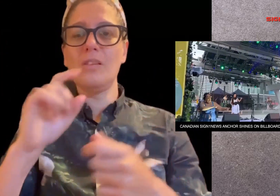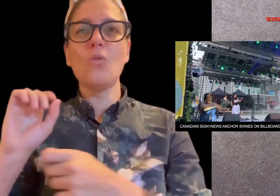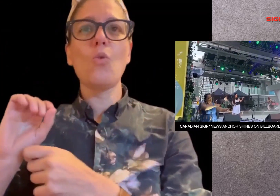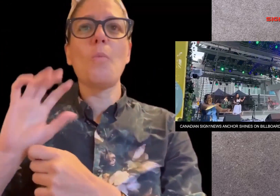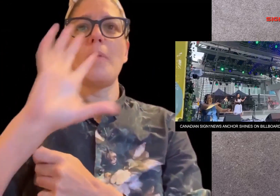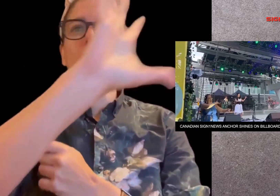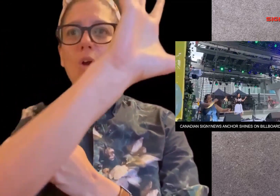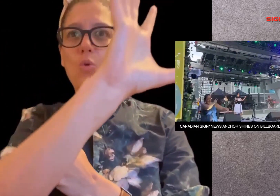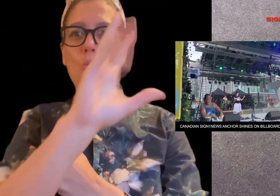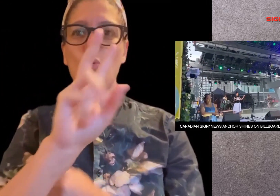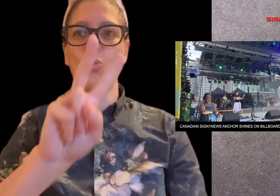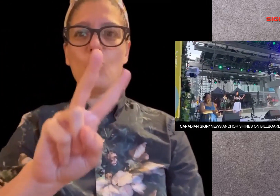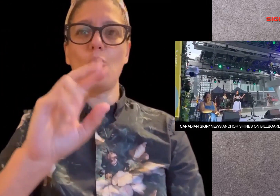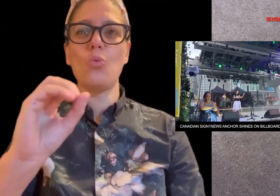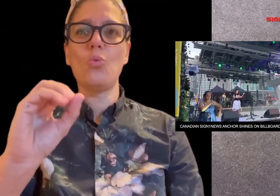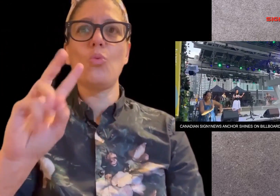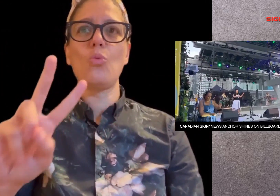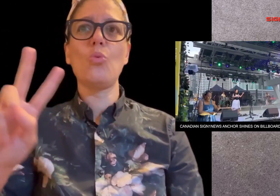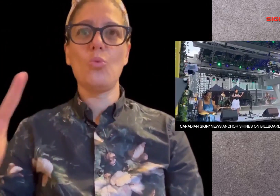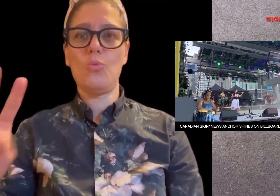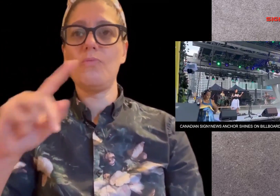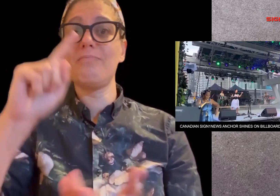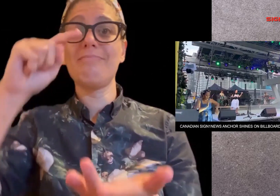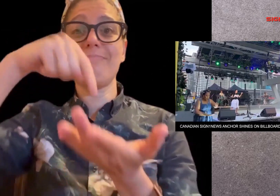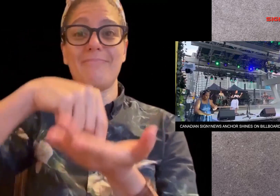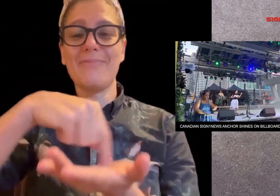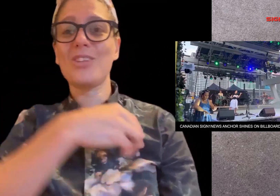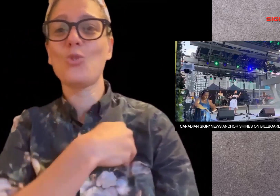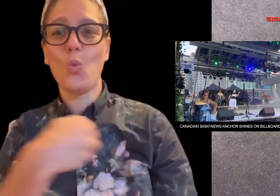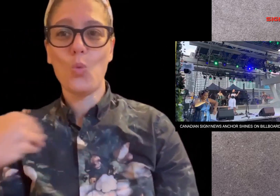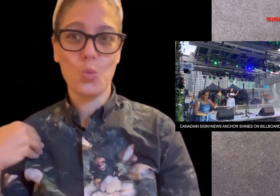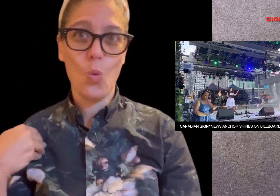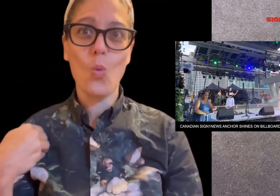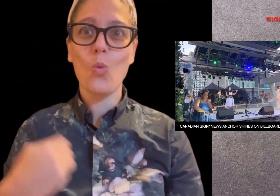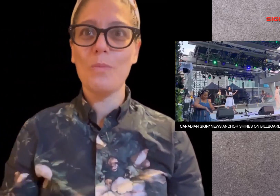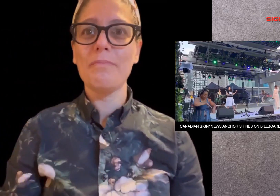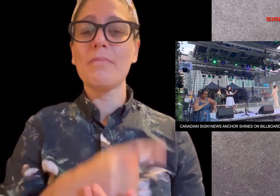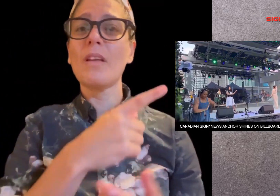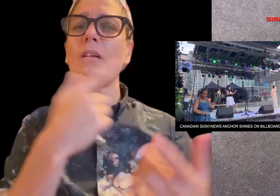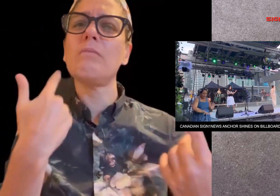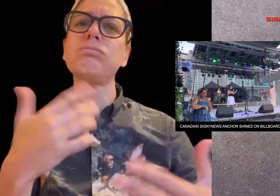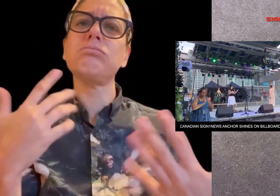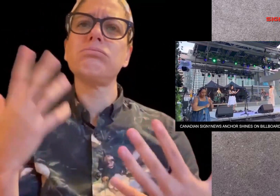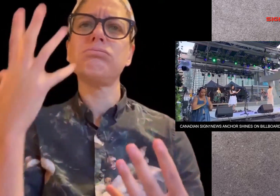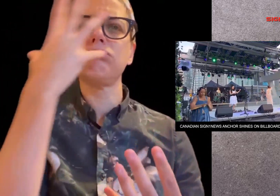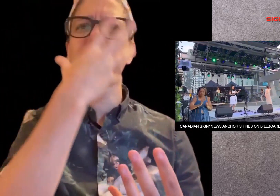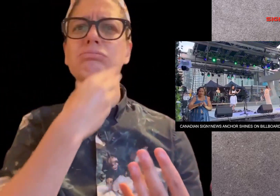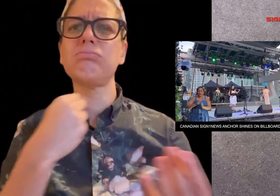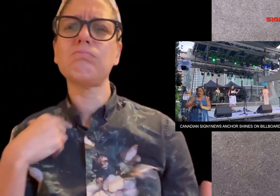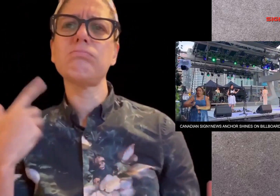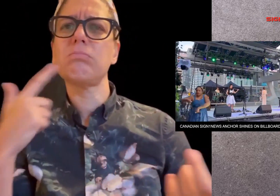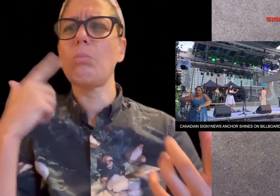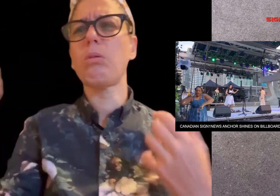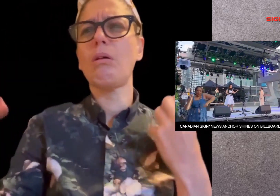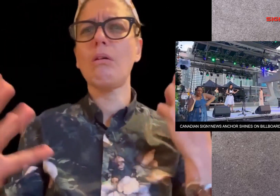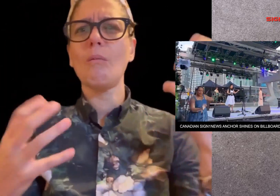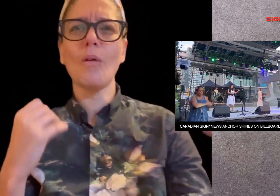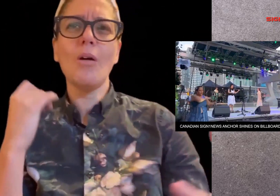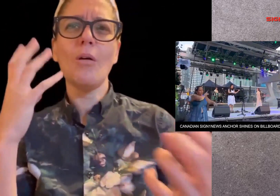Luminato 2022 opening festival in downtown Toronto Gaitrie's amazing performance was